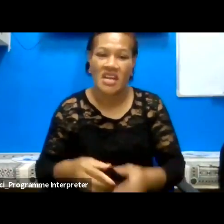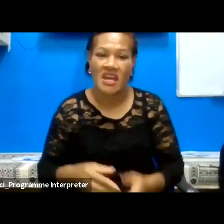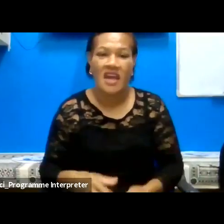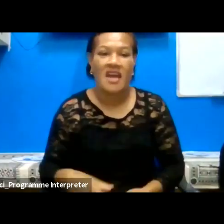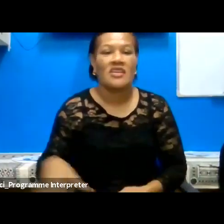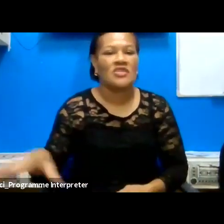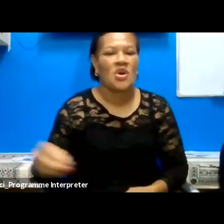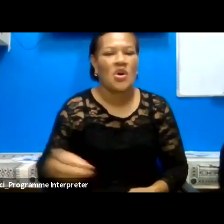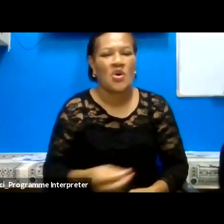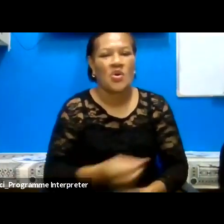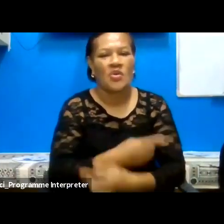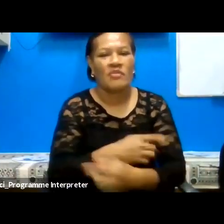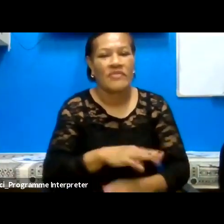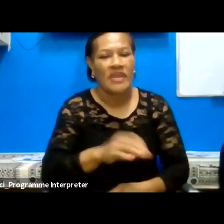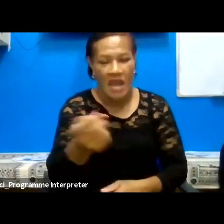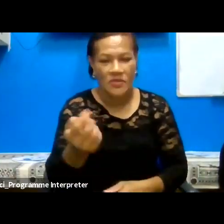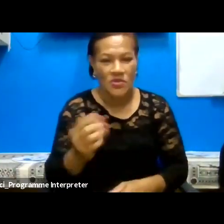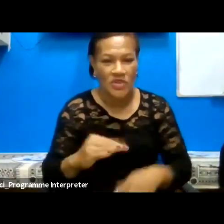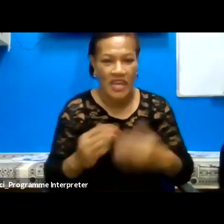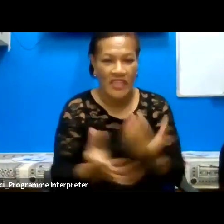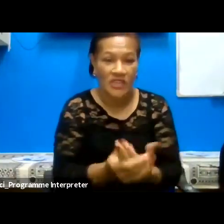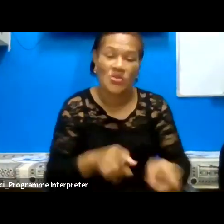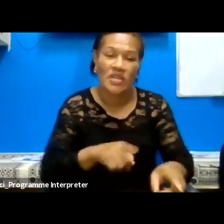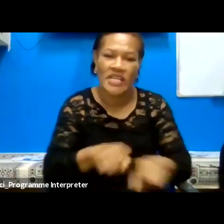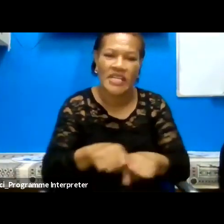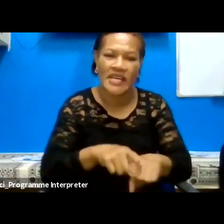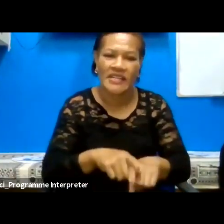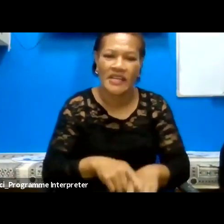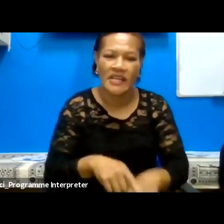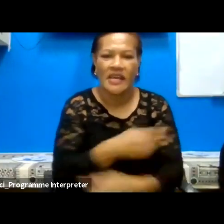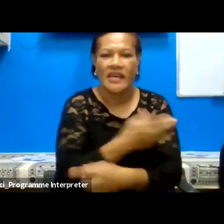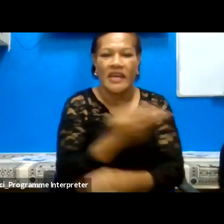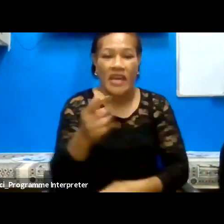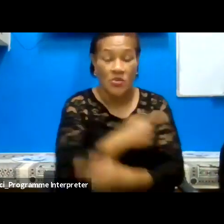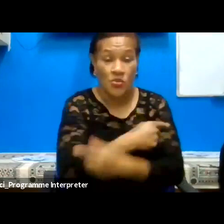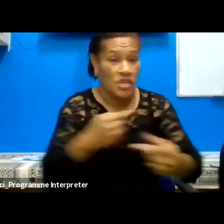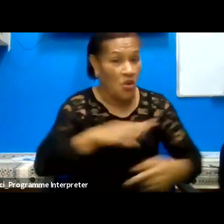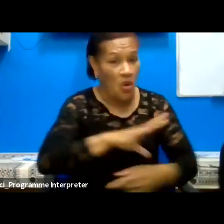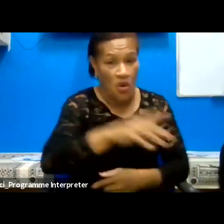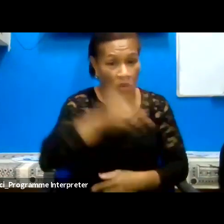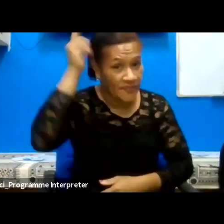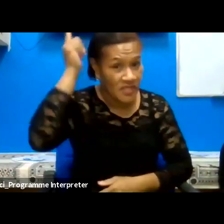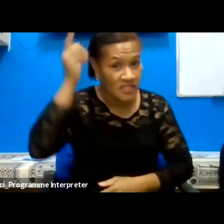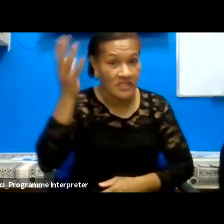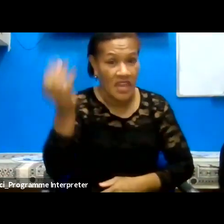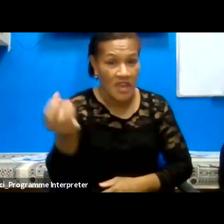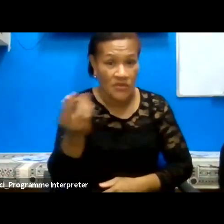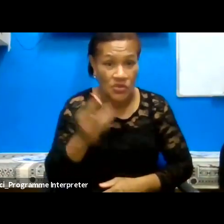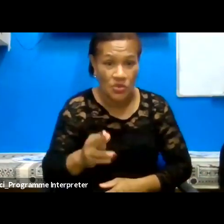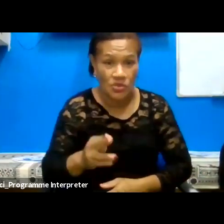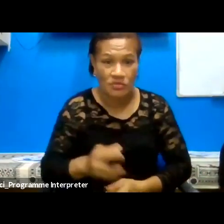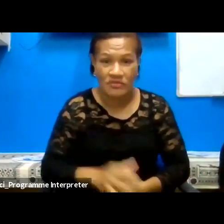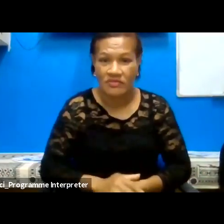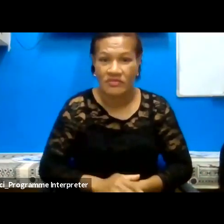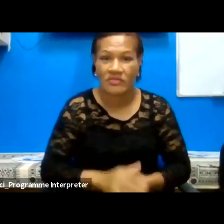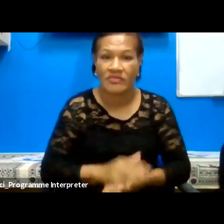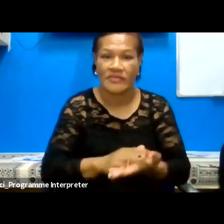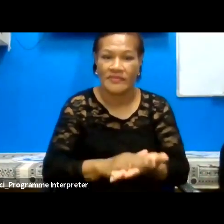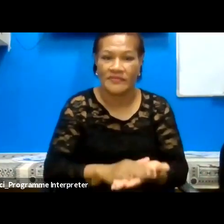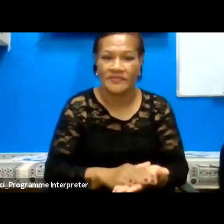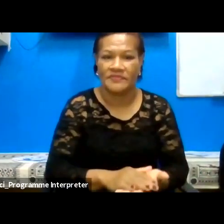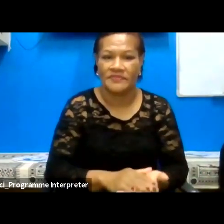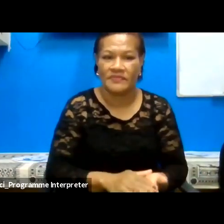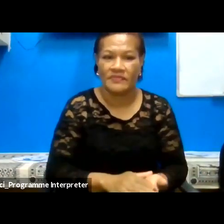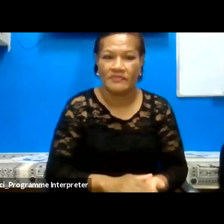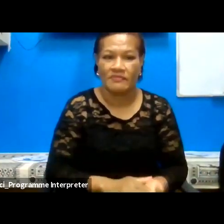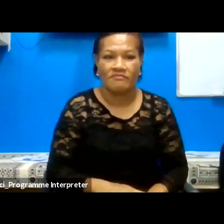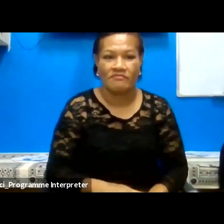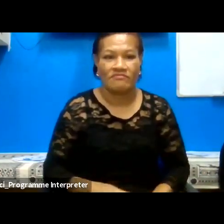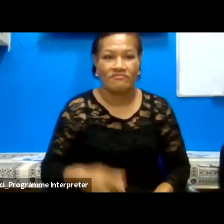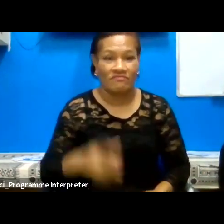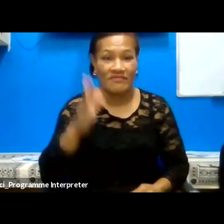Good morning, everyone. Today,